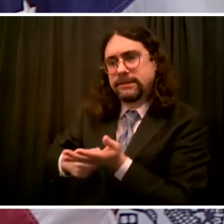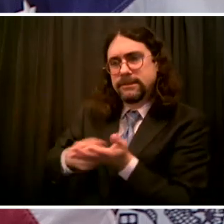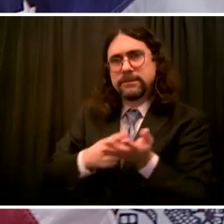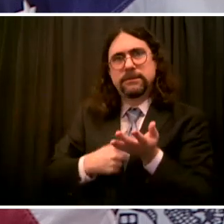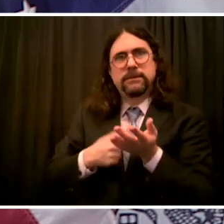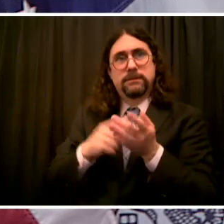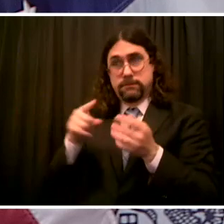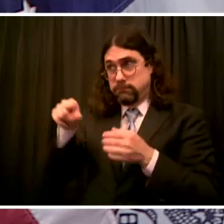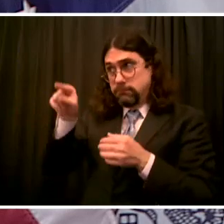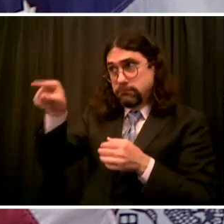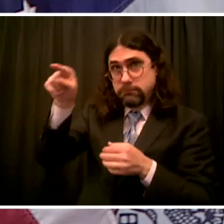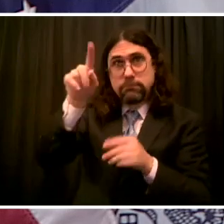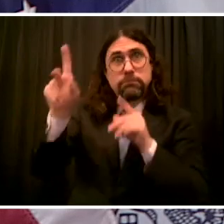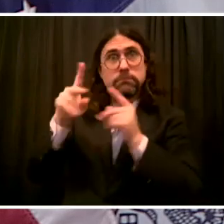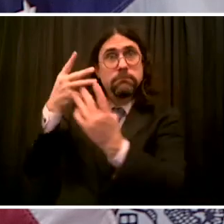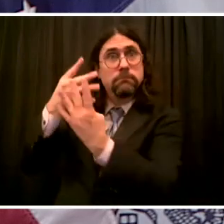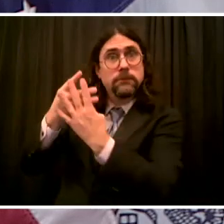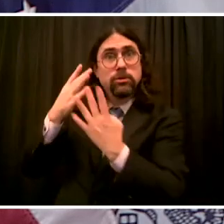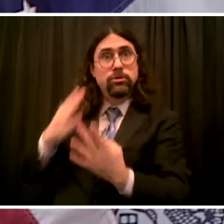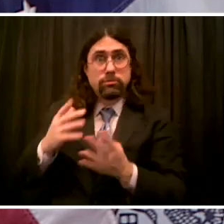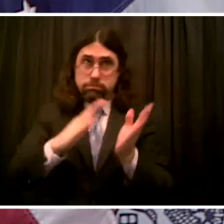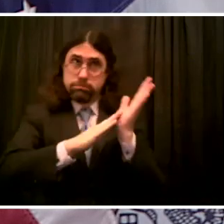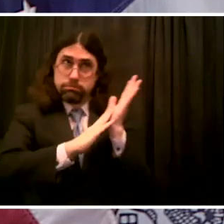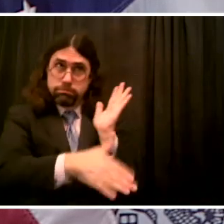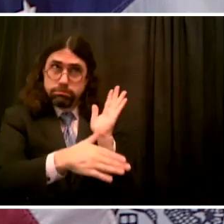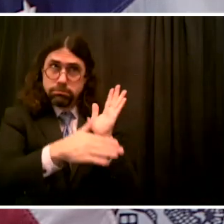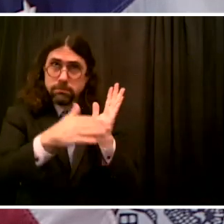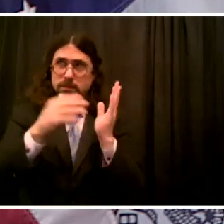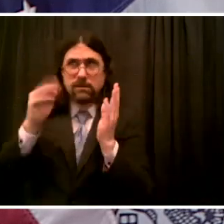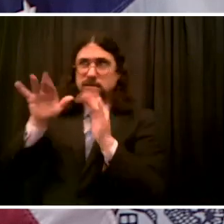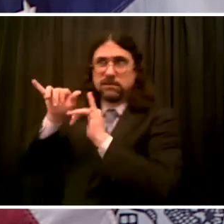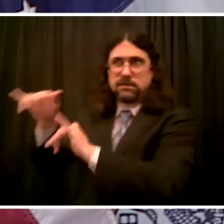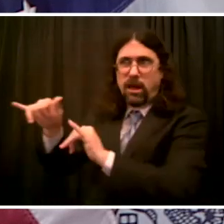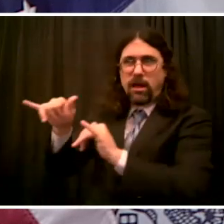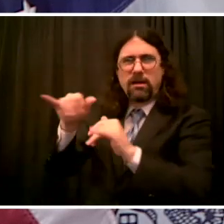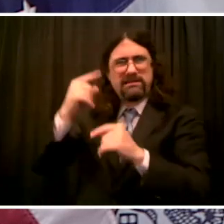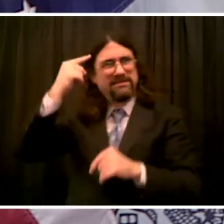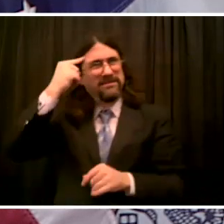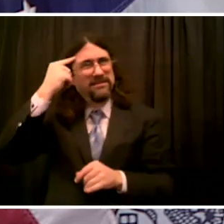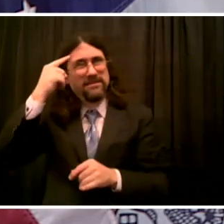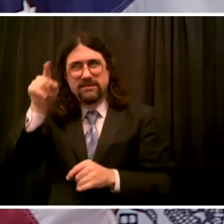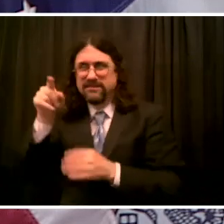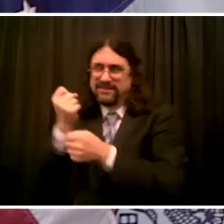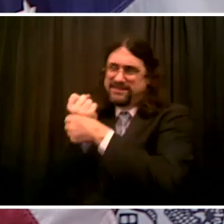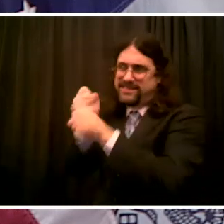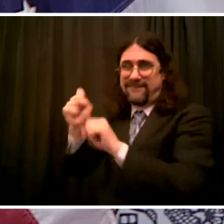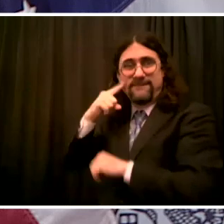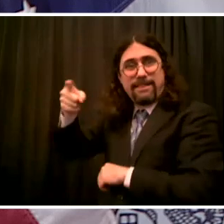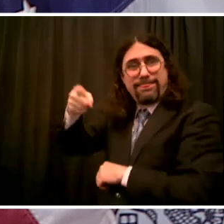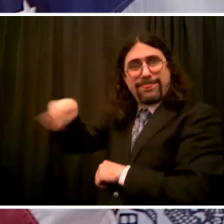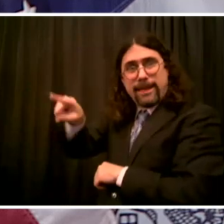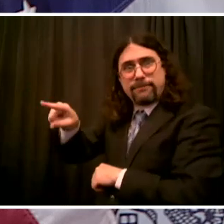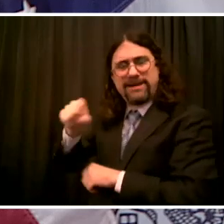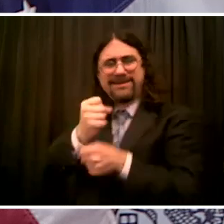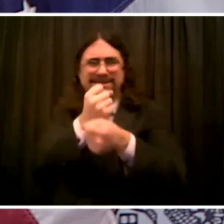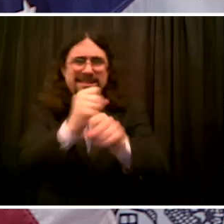LEADERSHIP AND CORRECTIONAL HELP TO MAKE SURE PEOPLE ARE SAFE,